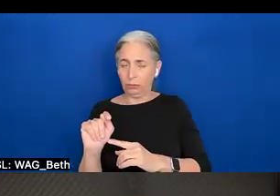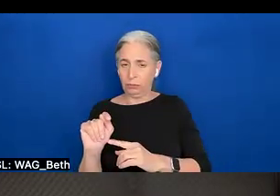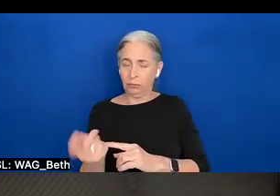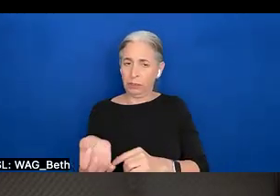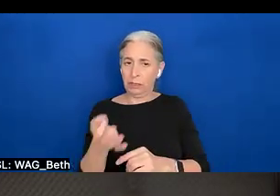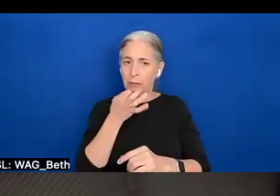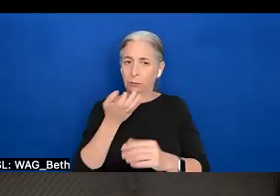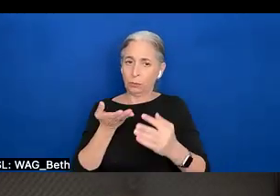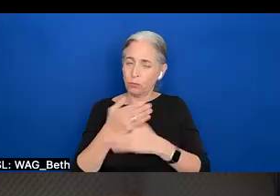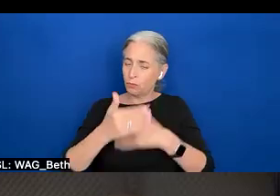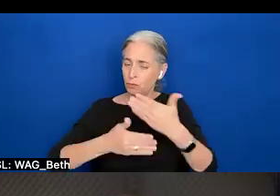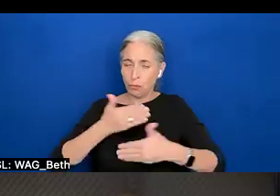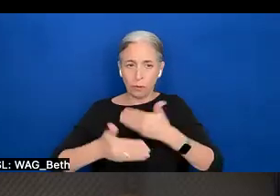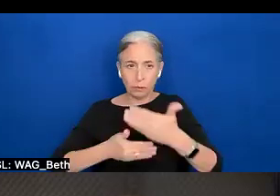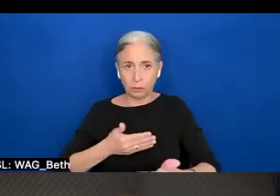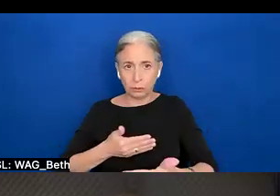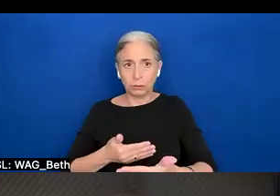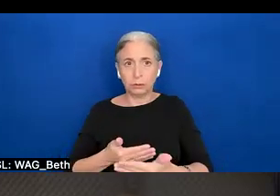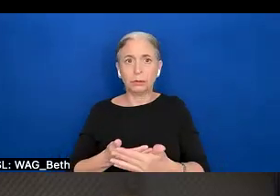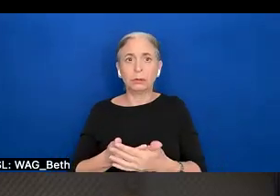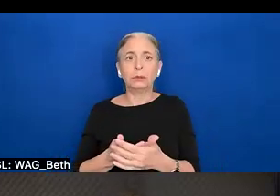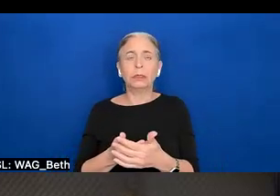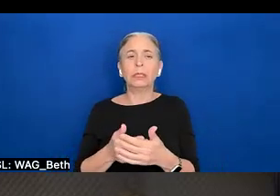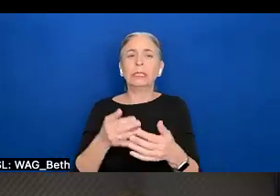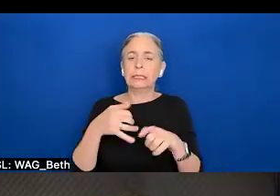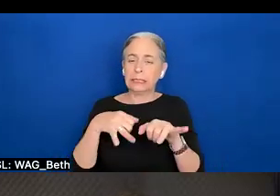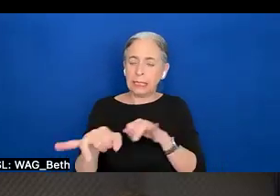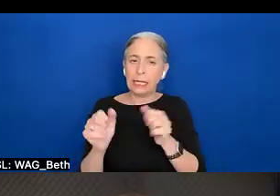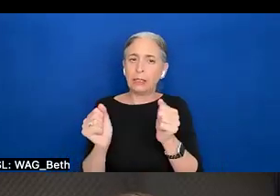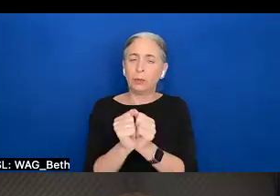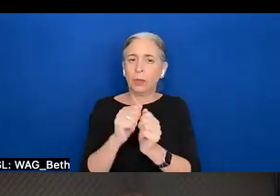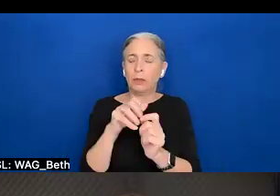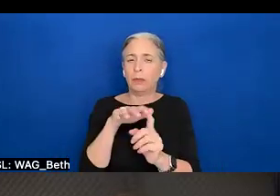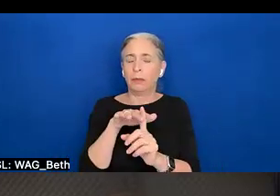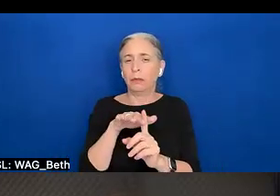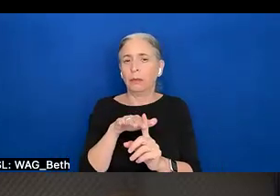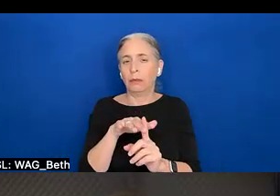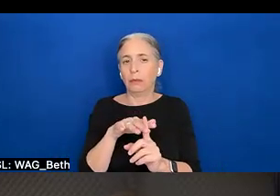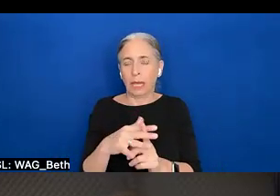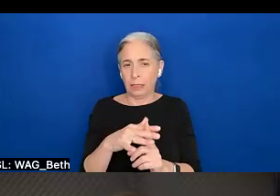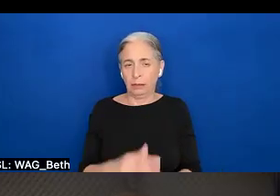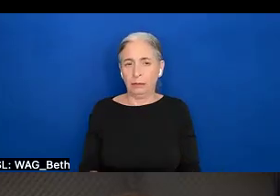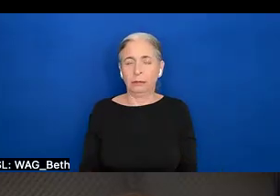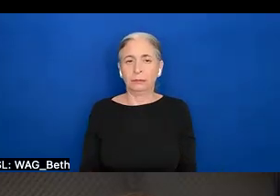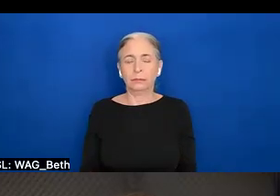paragraph goes through the export process and stays in the content.